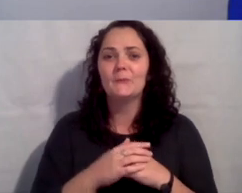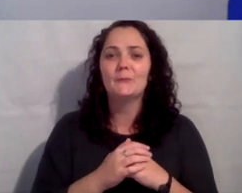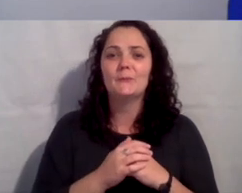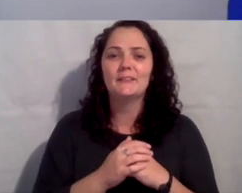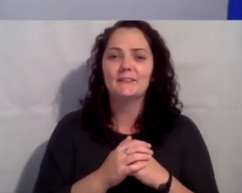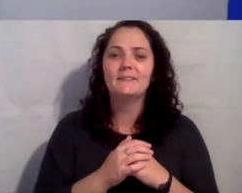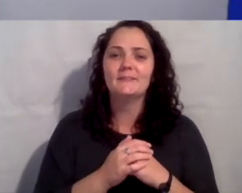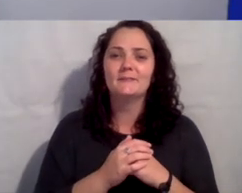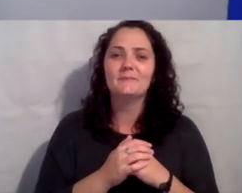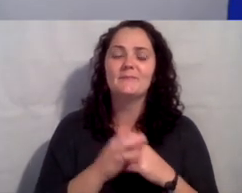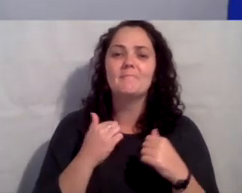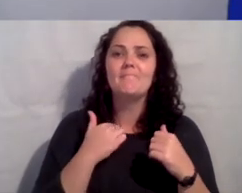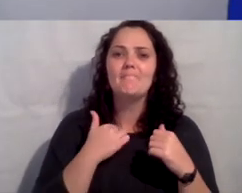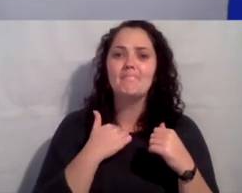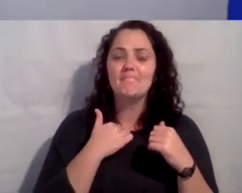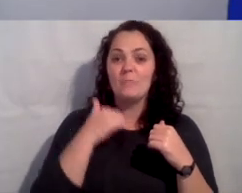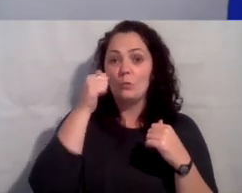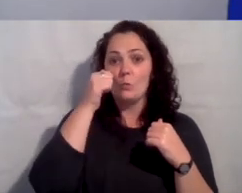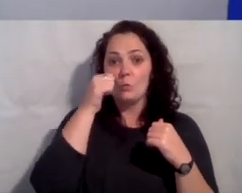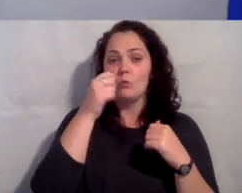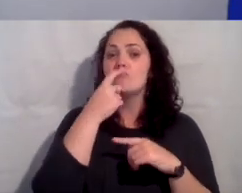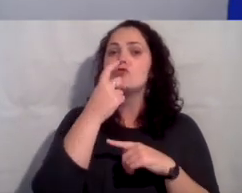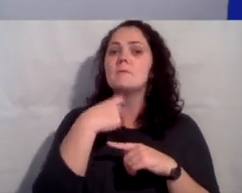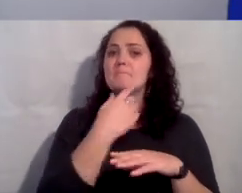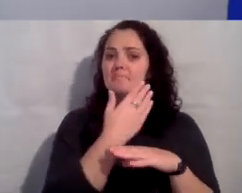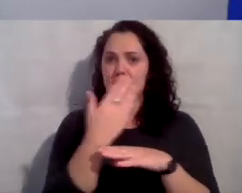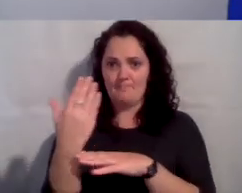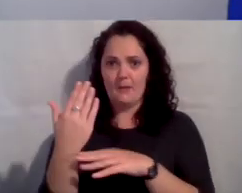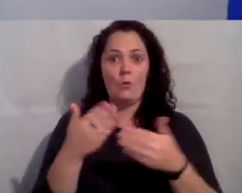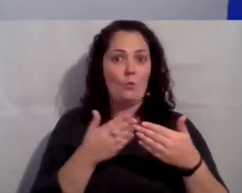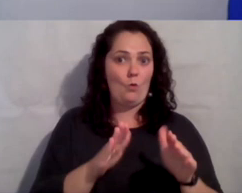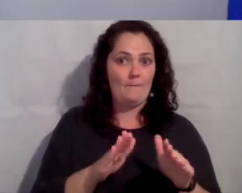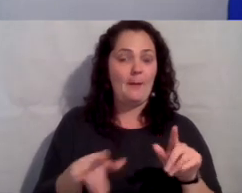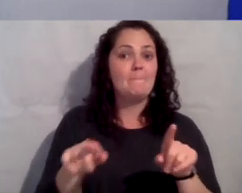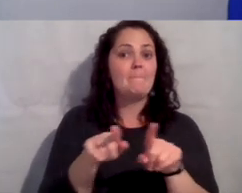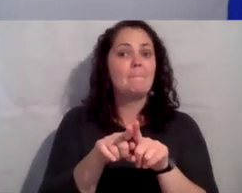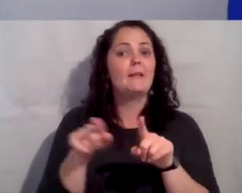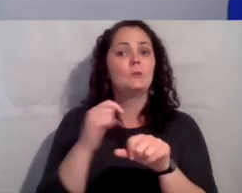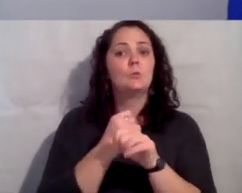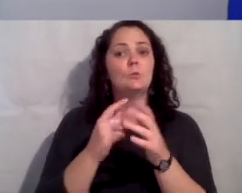And in addition to the museums being Open, the GOMA bookstore has put together some special